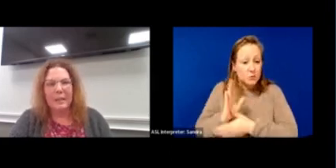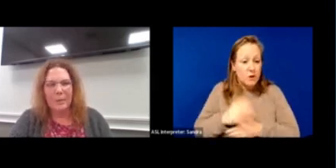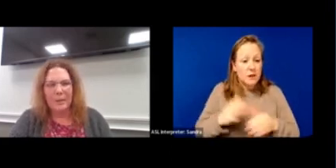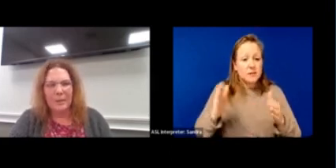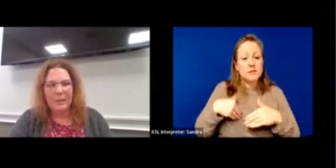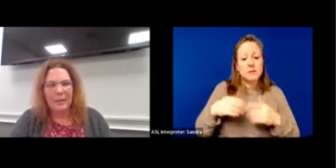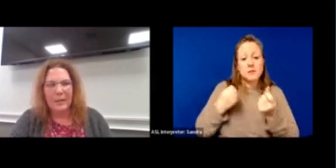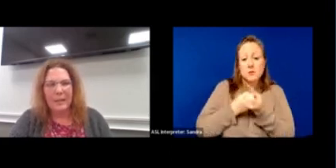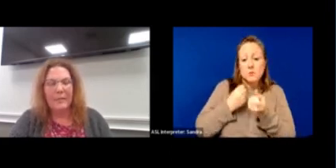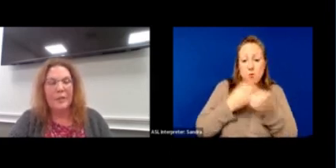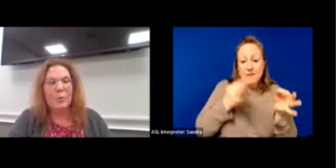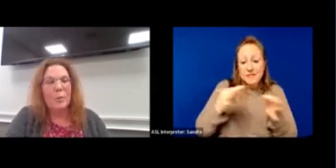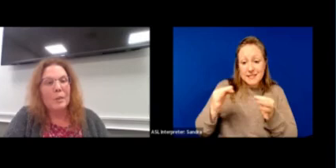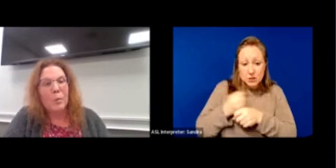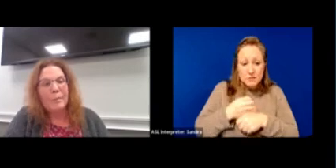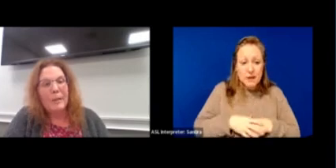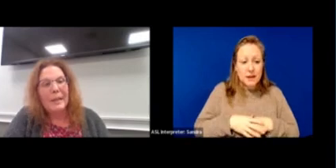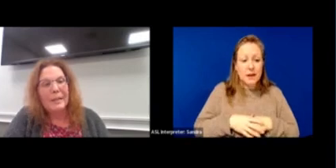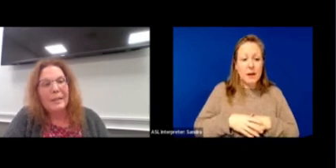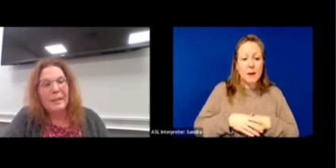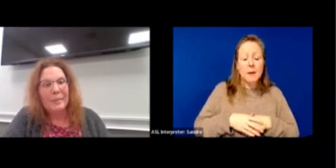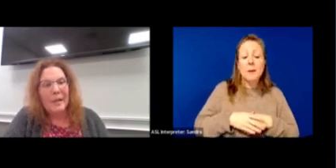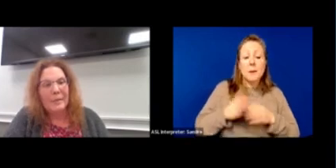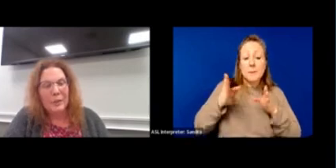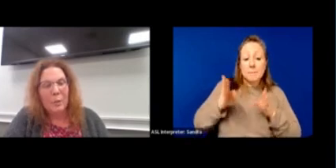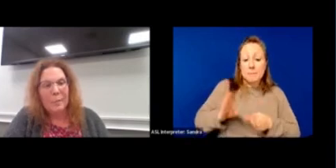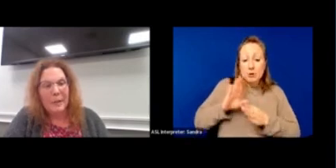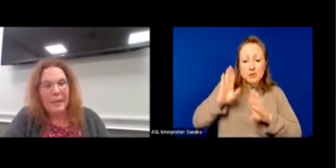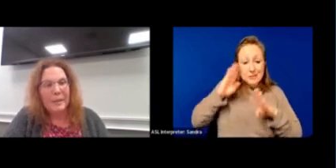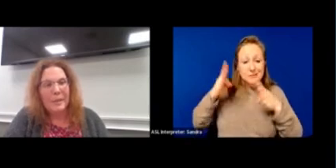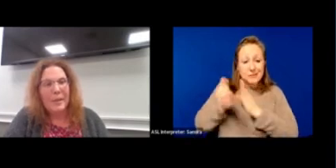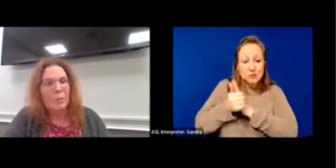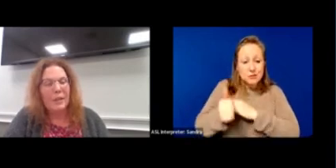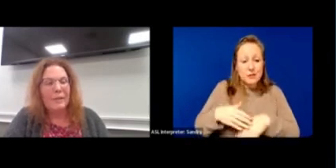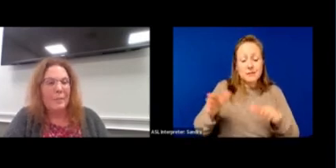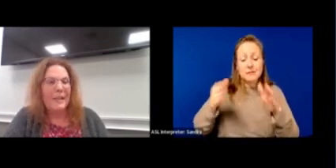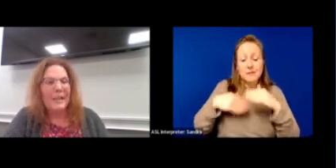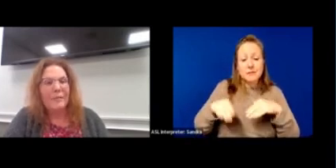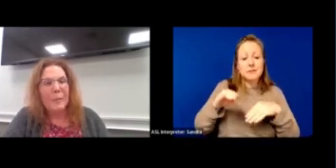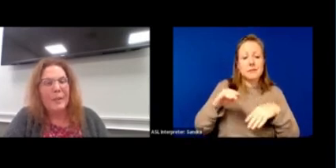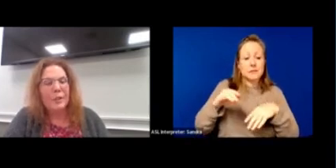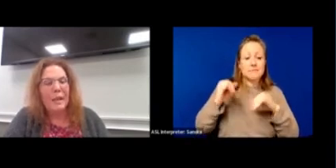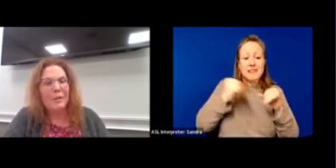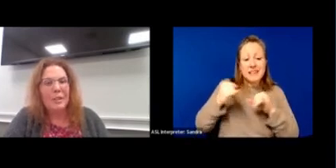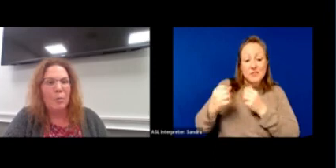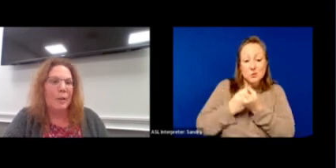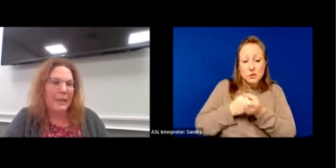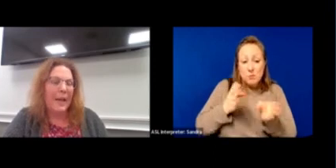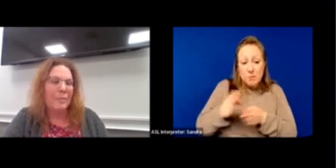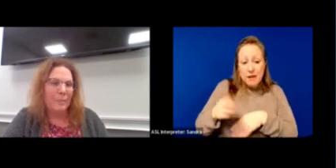skills, individual support plans, and behavior support plans, which have some key information how to support that